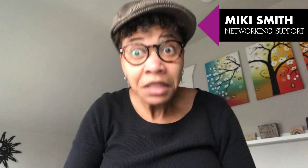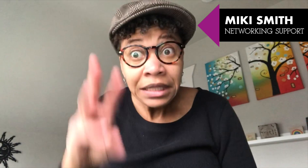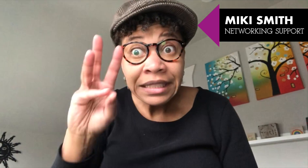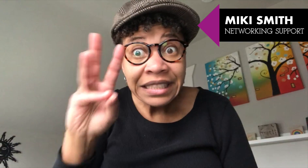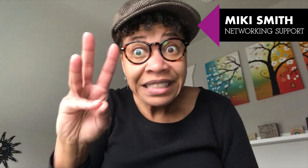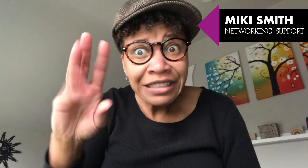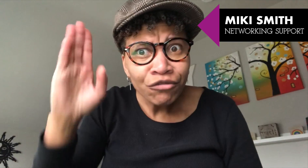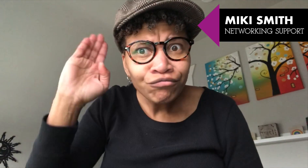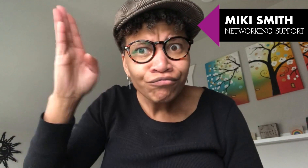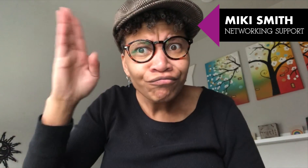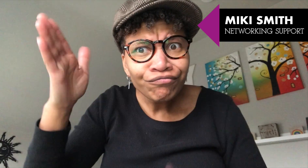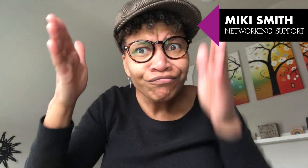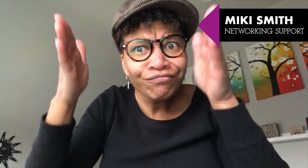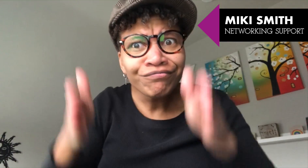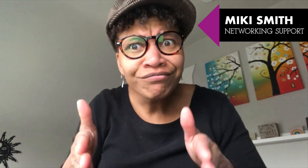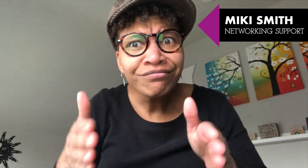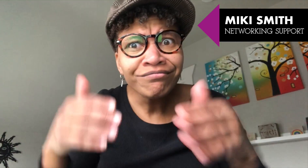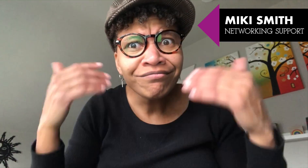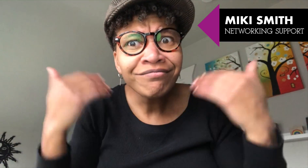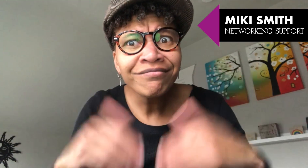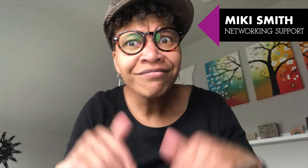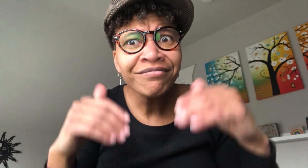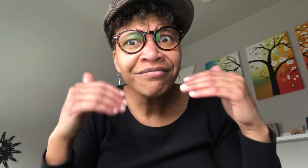6 presenters! Wow!